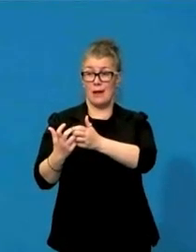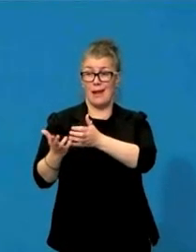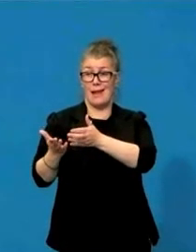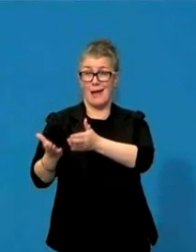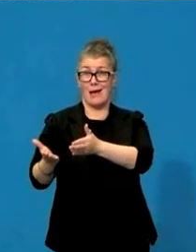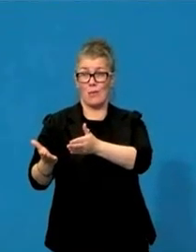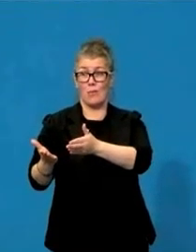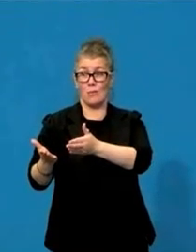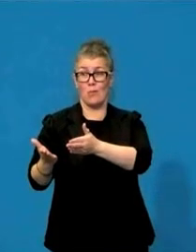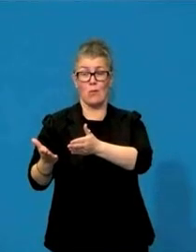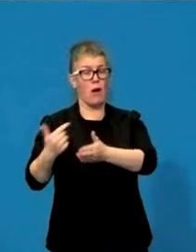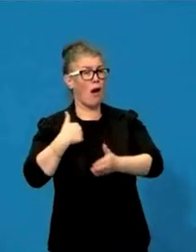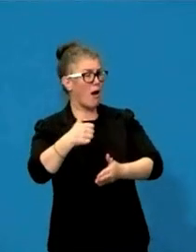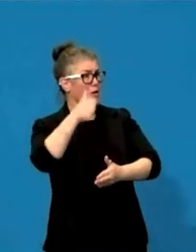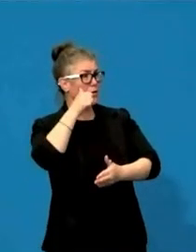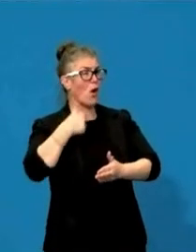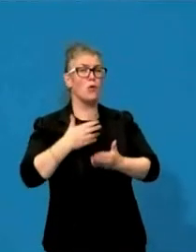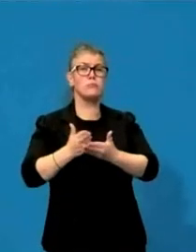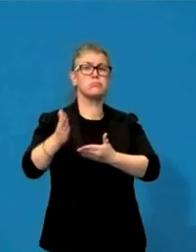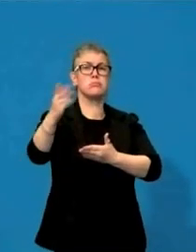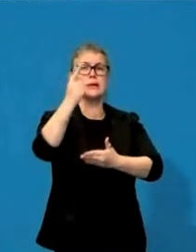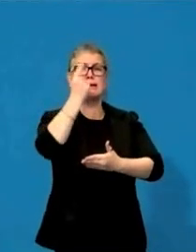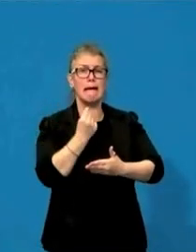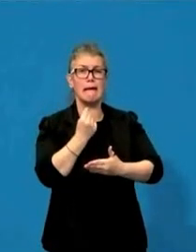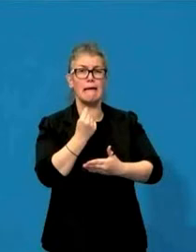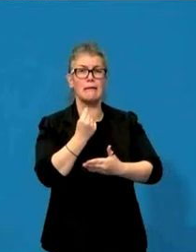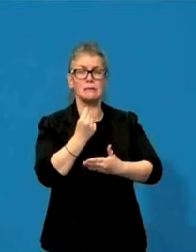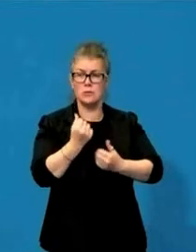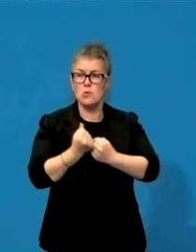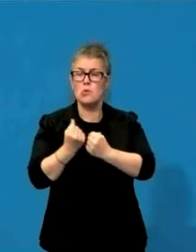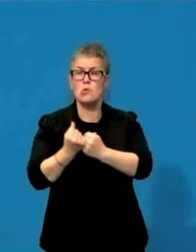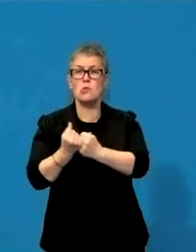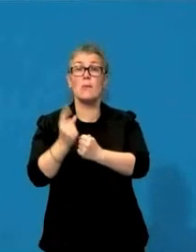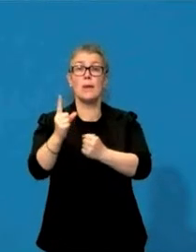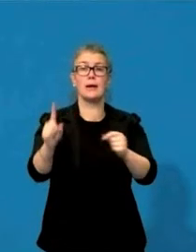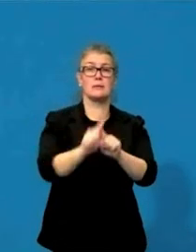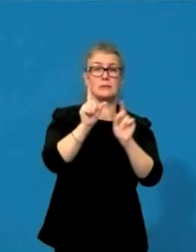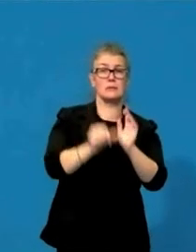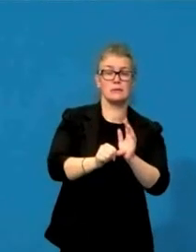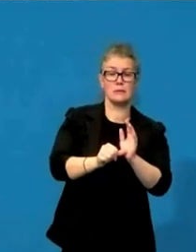where he was going. But the - also going parallel to that, there was what was going on with the other two